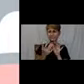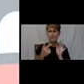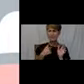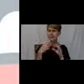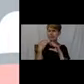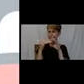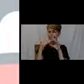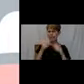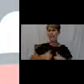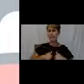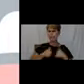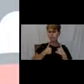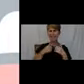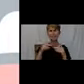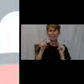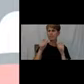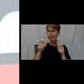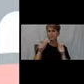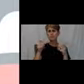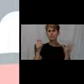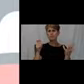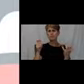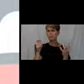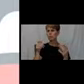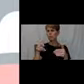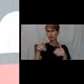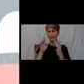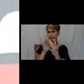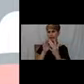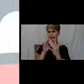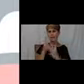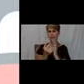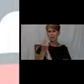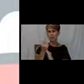That's the fastest way to get in contact with somebody here. Next slide.